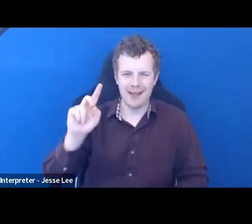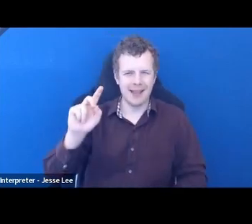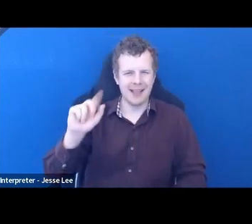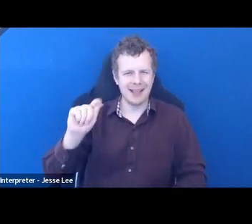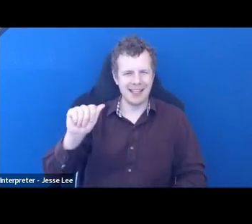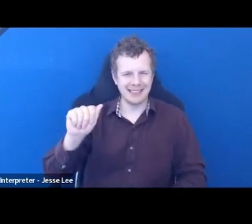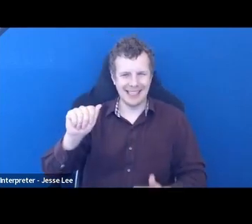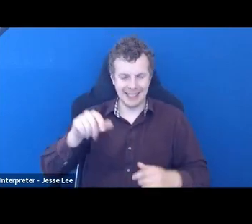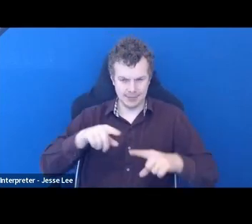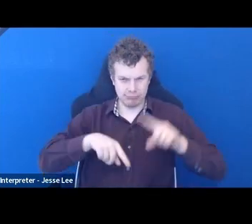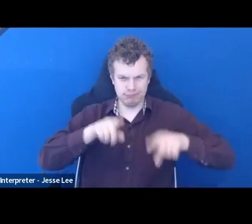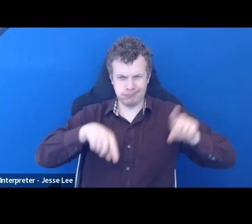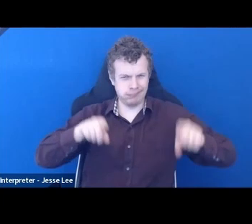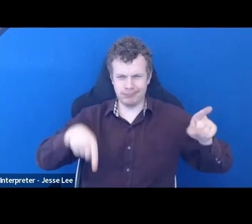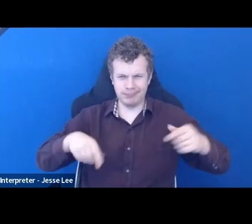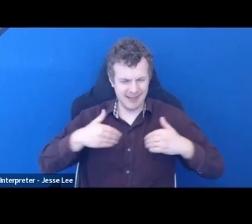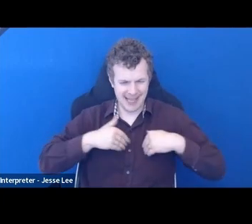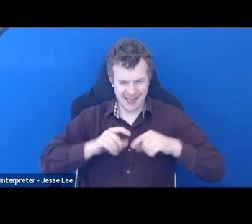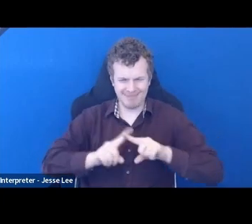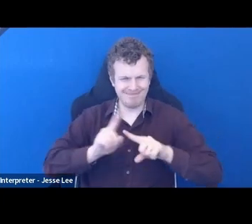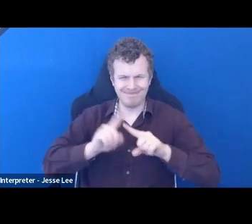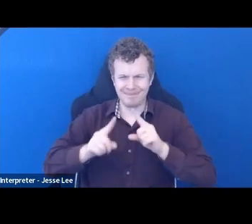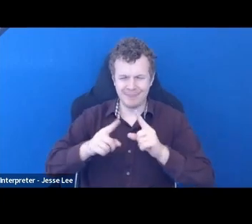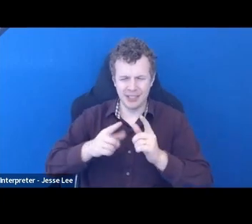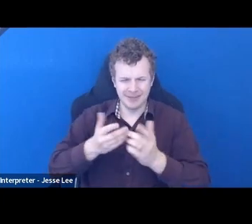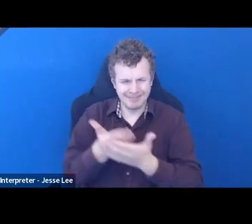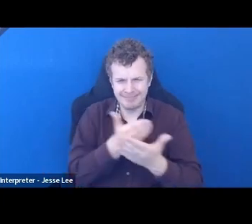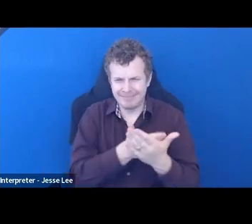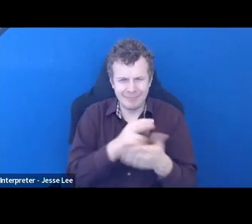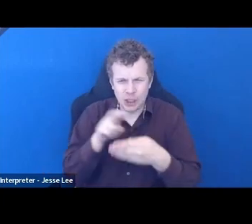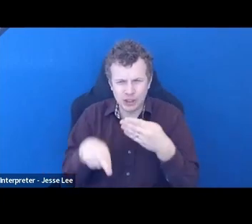Showing outcomes in this population that I talked about in the beginning.